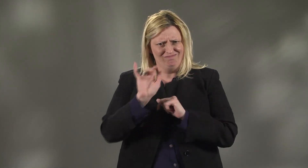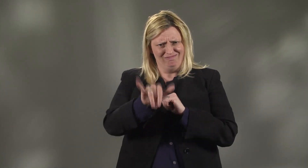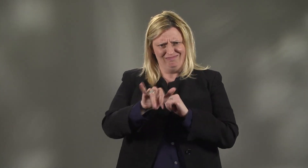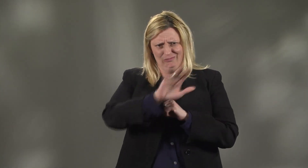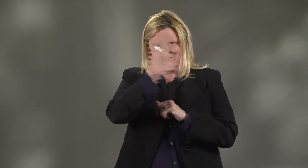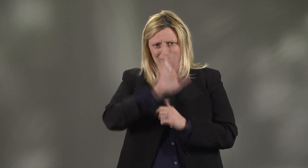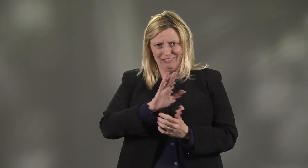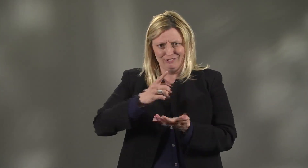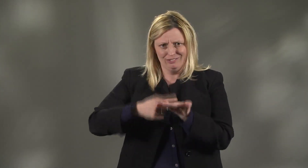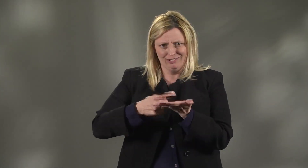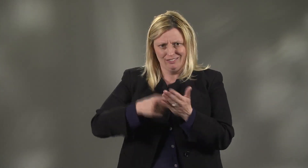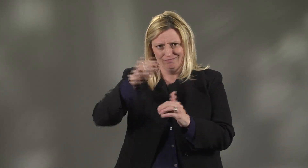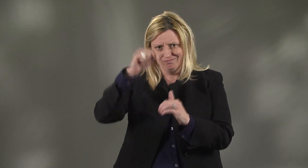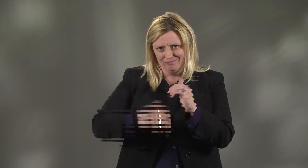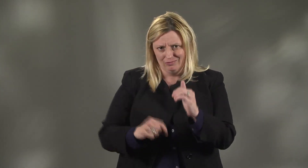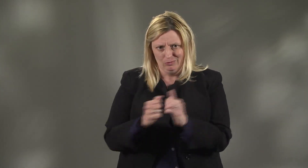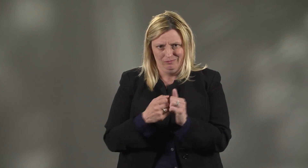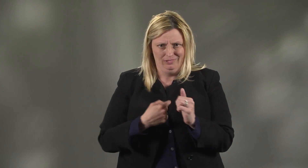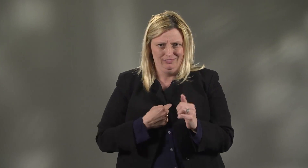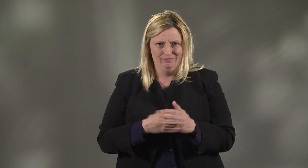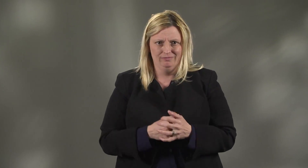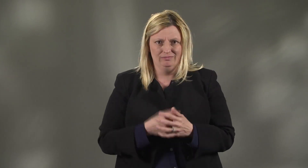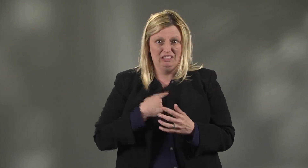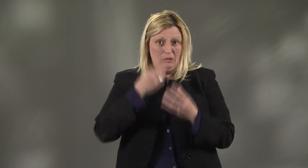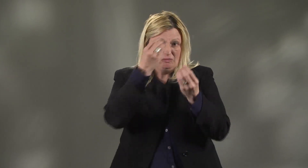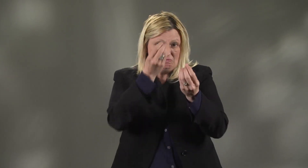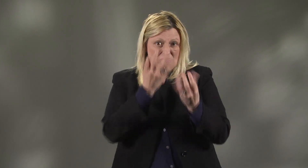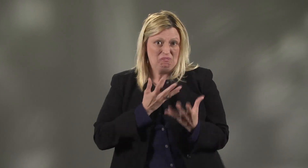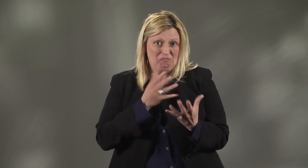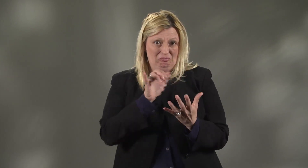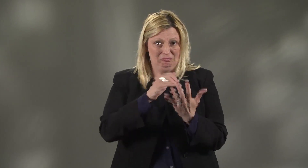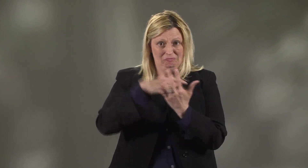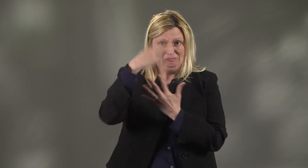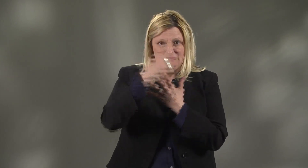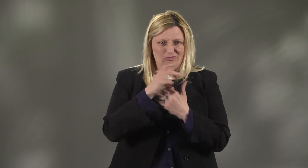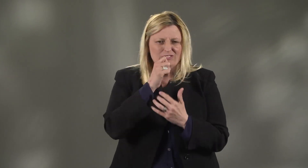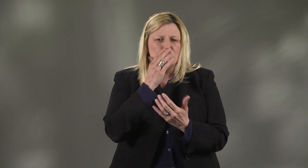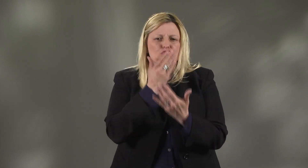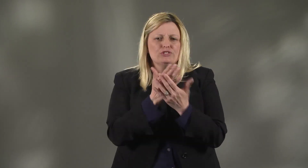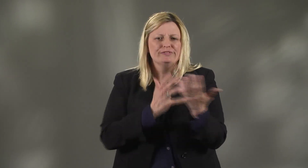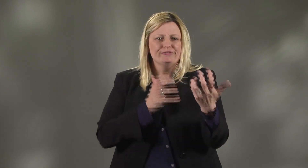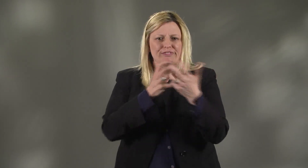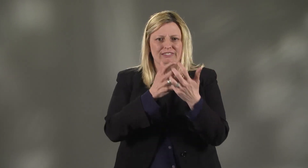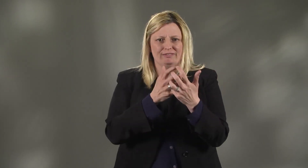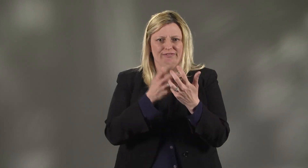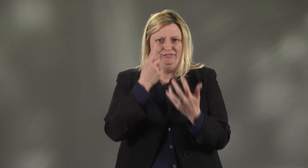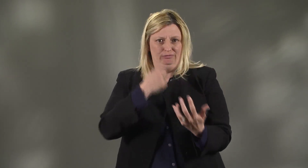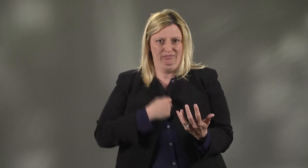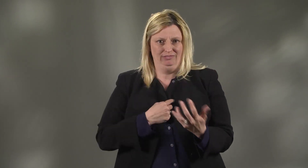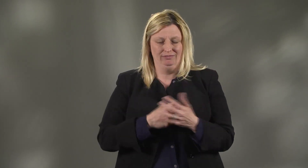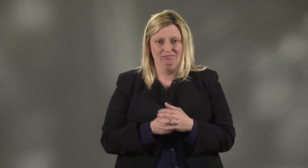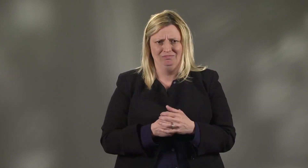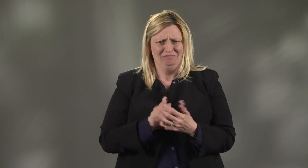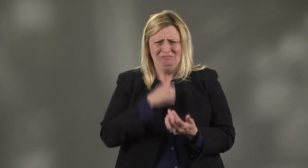but it had never been discussed with me in detail, and I was told that the program was not a good fit for somebody like me.